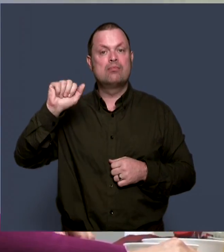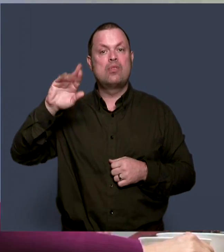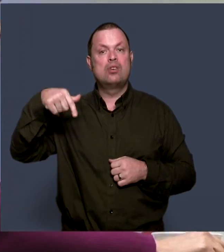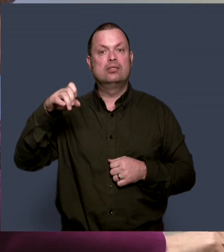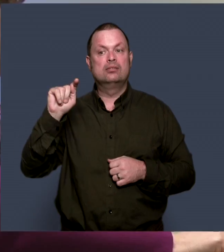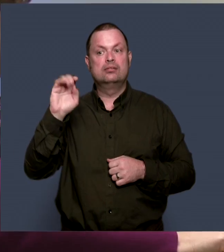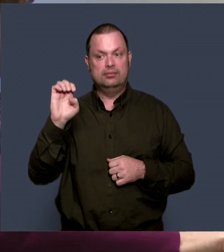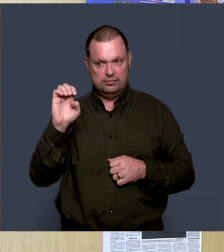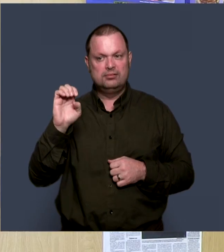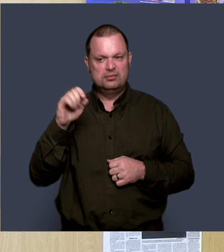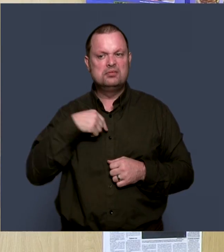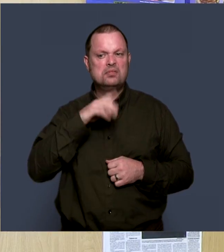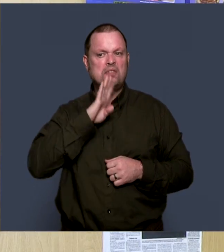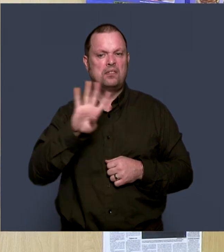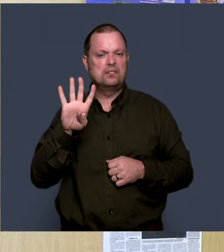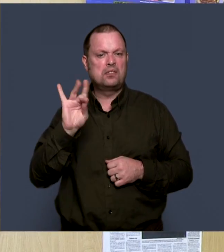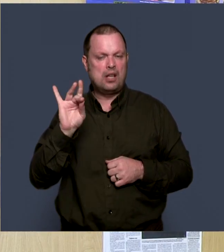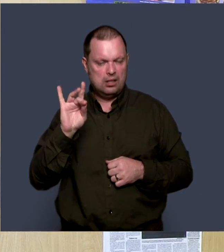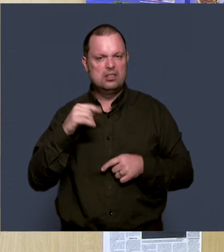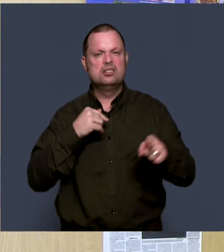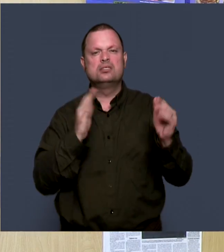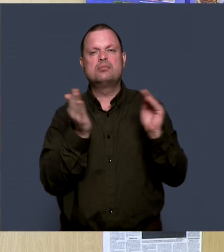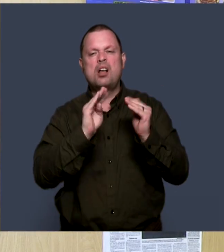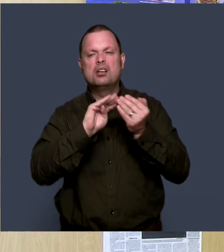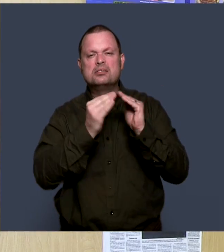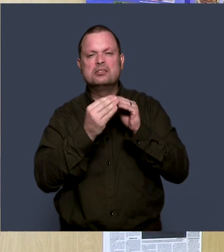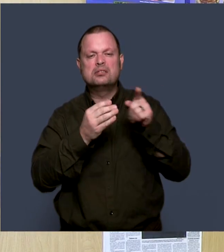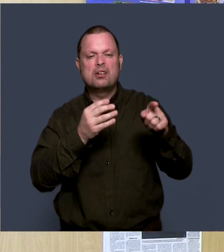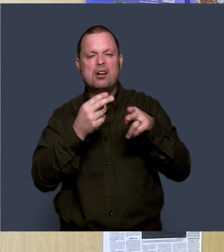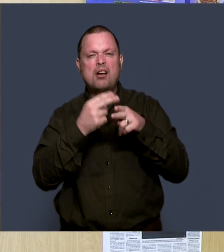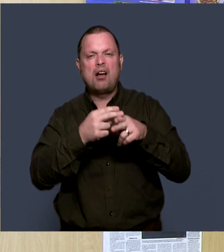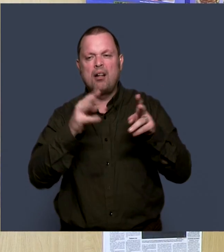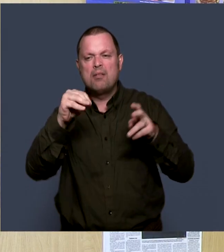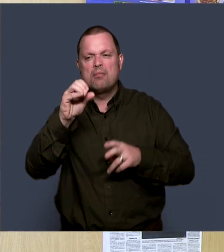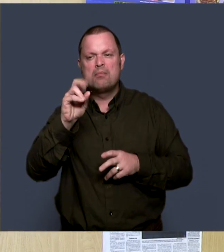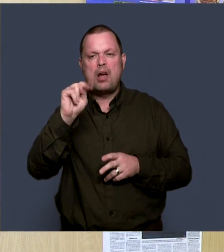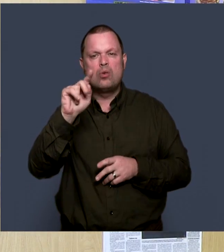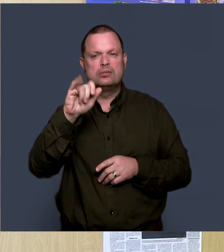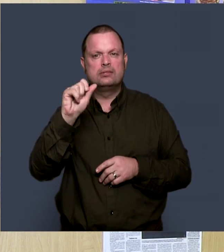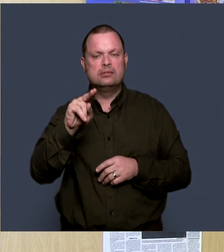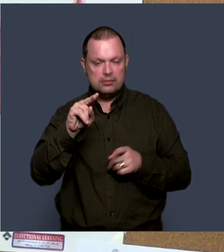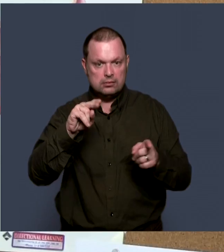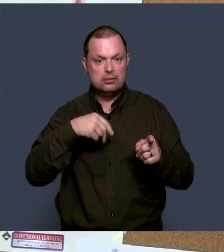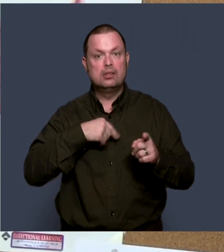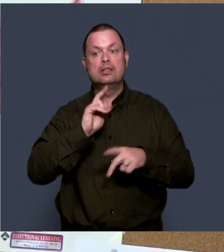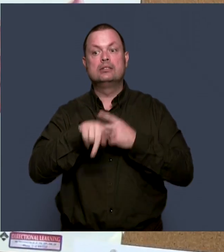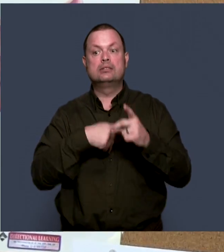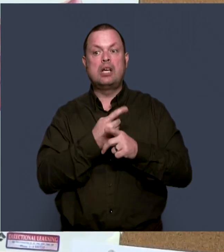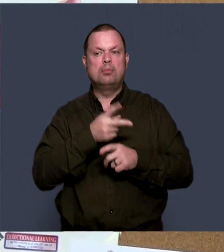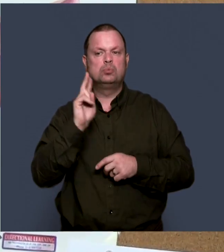I was diagnosed with type II diabetes in January of 2014. [Jean Letarte] My name is Jean Letarte.